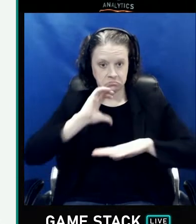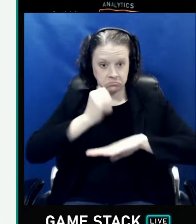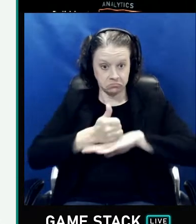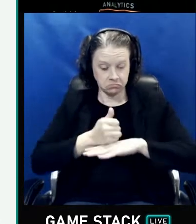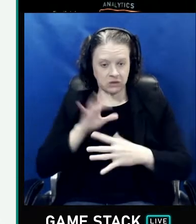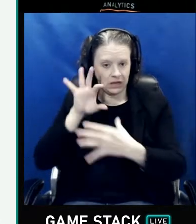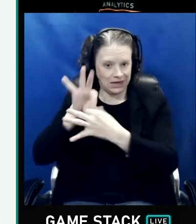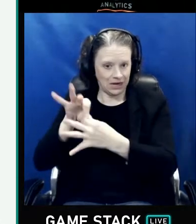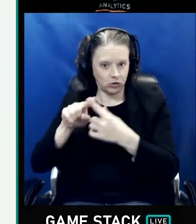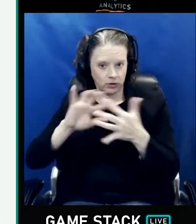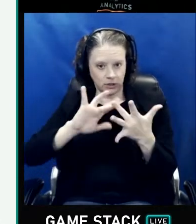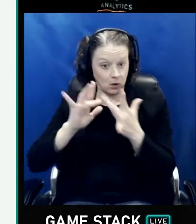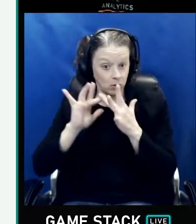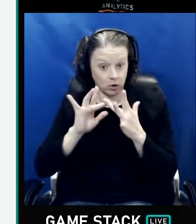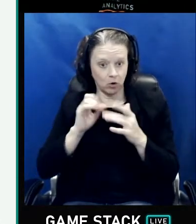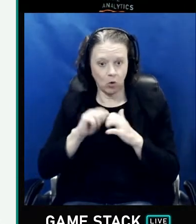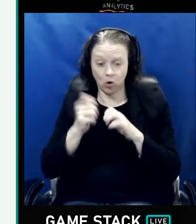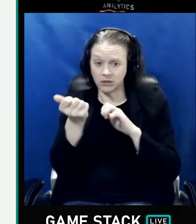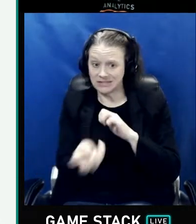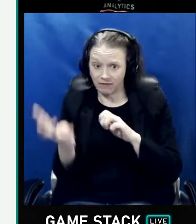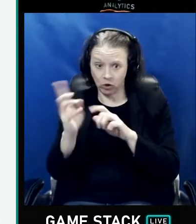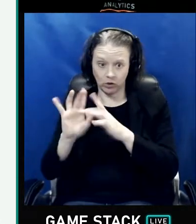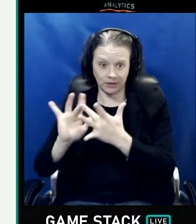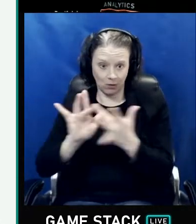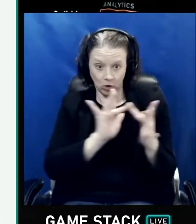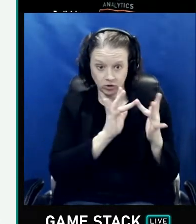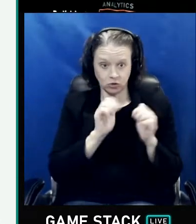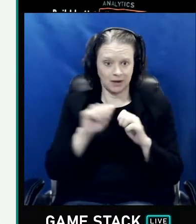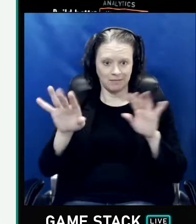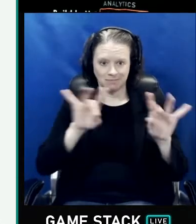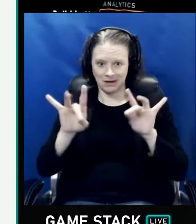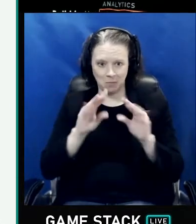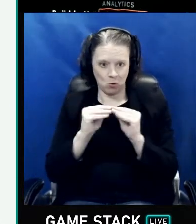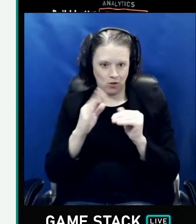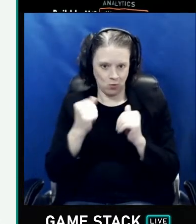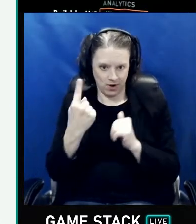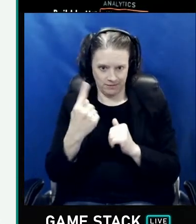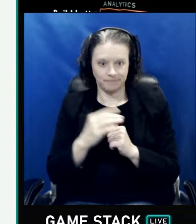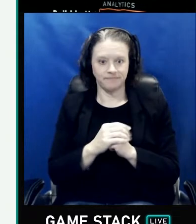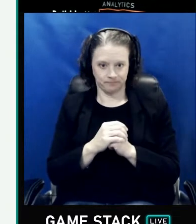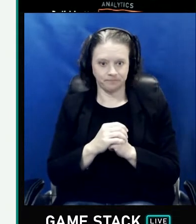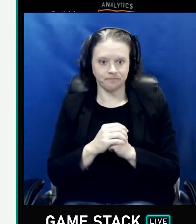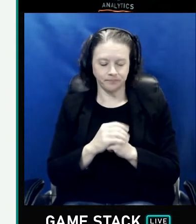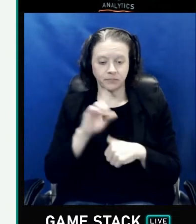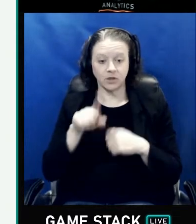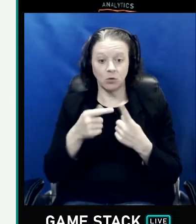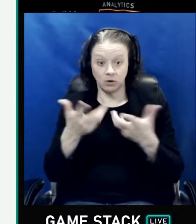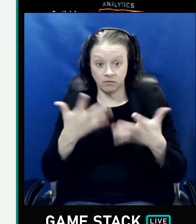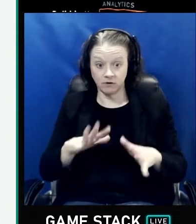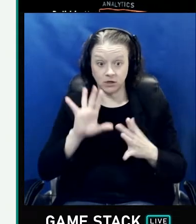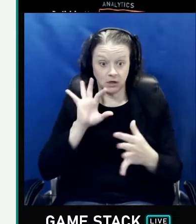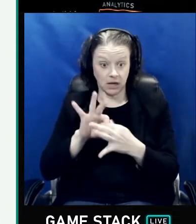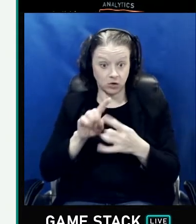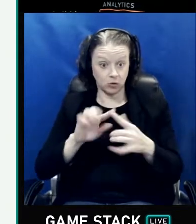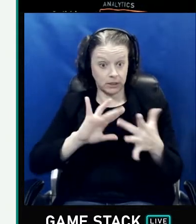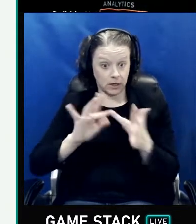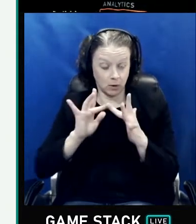networks. Like I said, you can choose more than one. Once you've connected to a network, you're going to start receiving events saying hey,